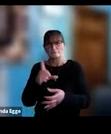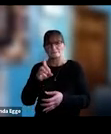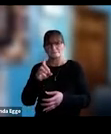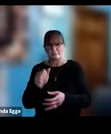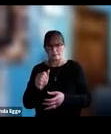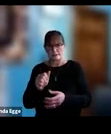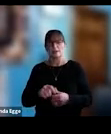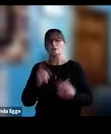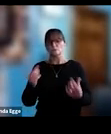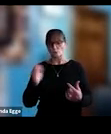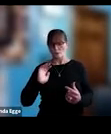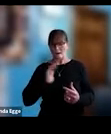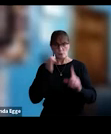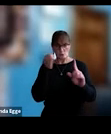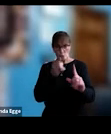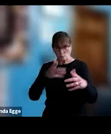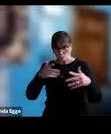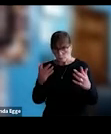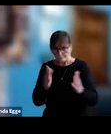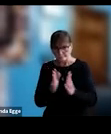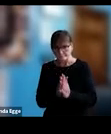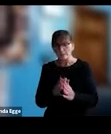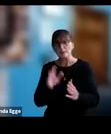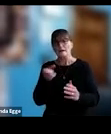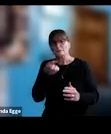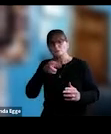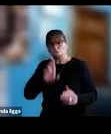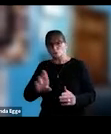So our goal as SOAR representatives